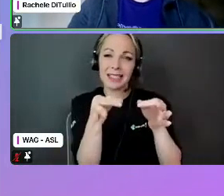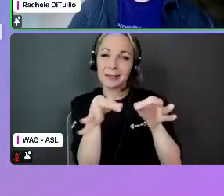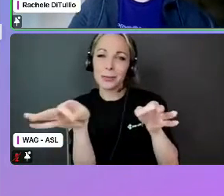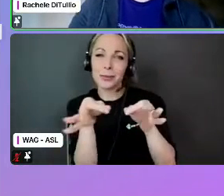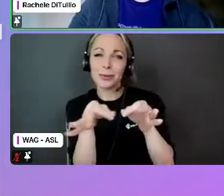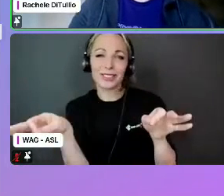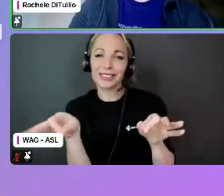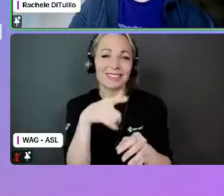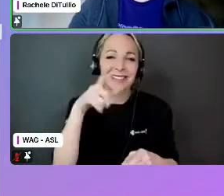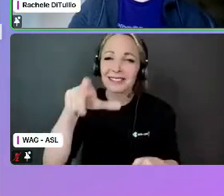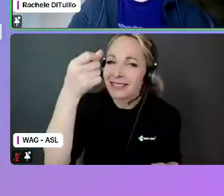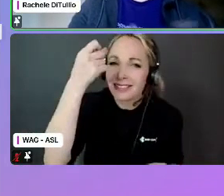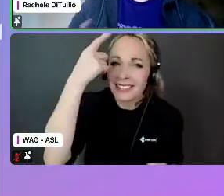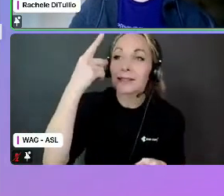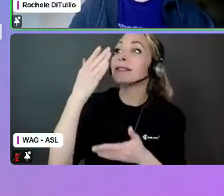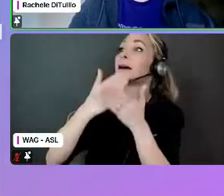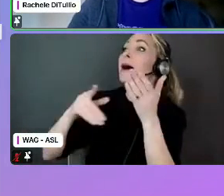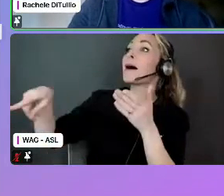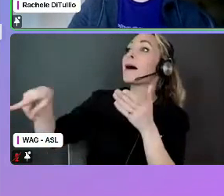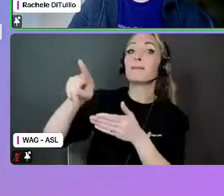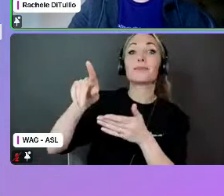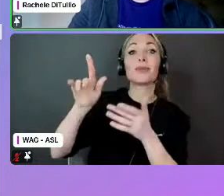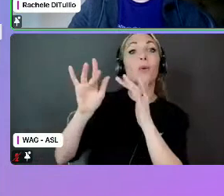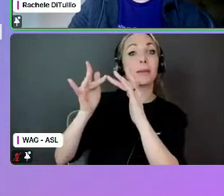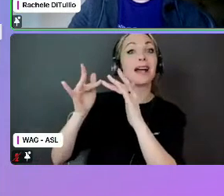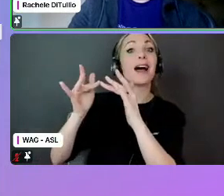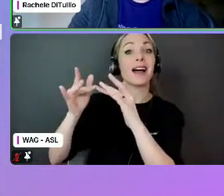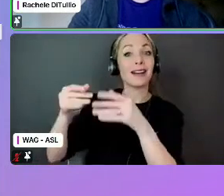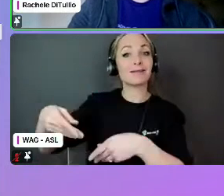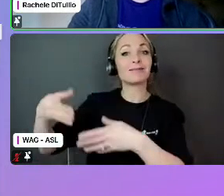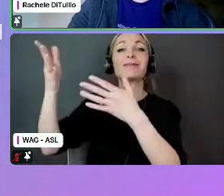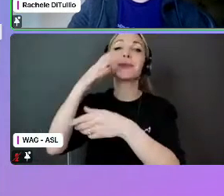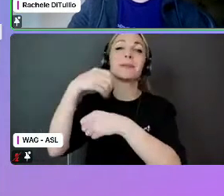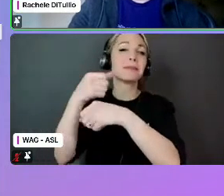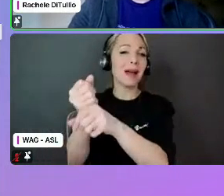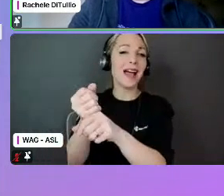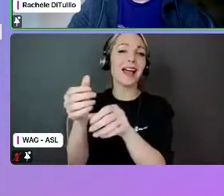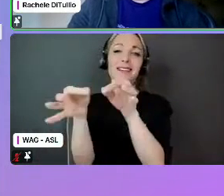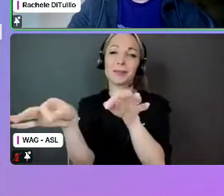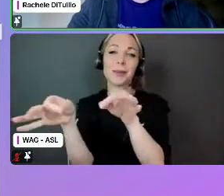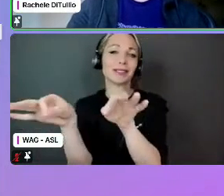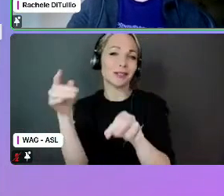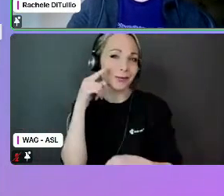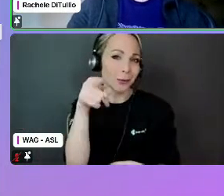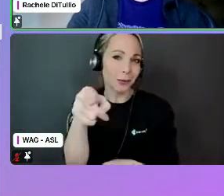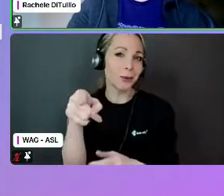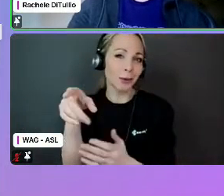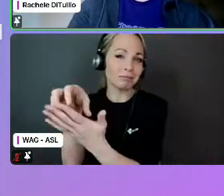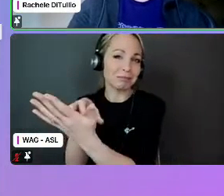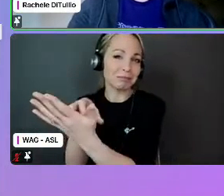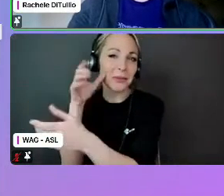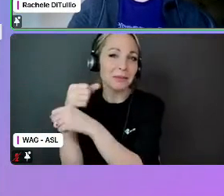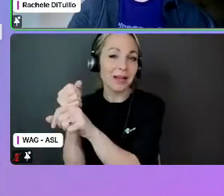element, and it of a nasty contains kind looking regular expression period you don't have to understand that or anything. There are websites